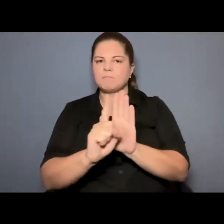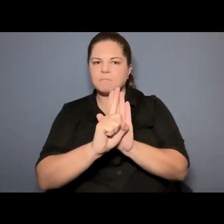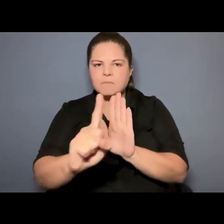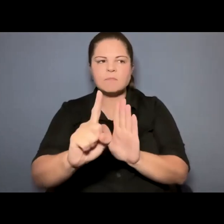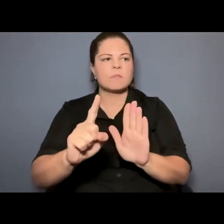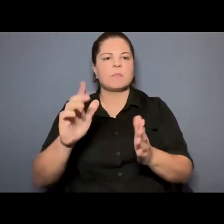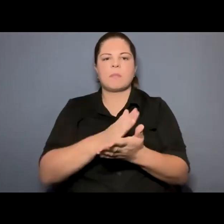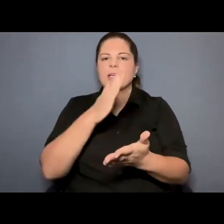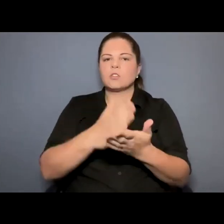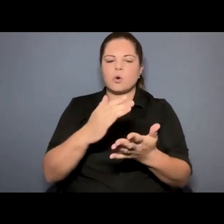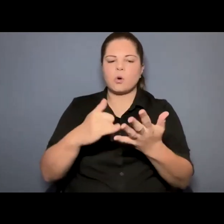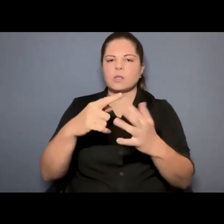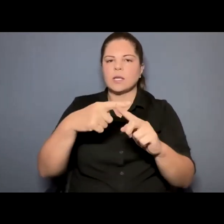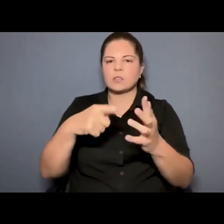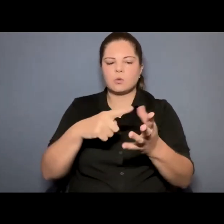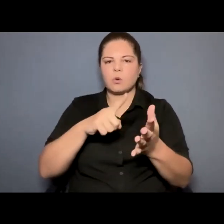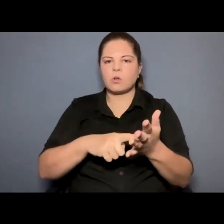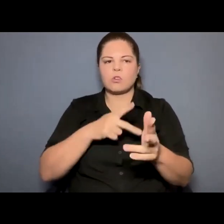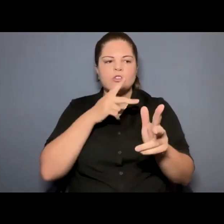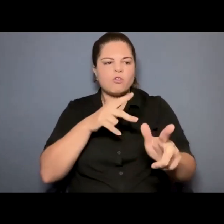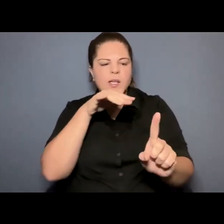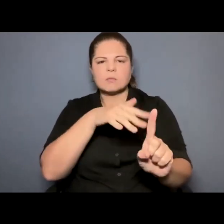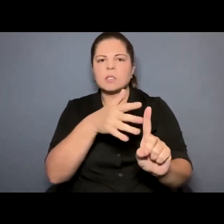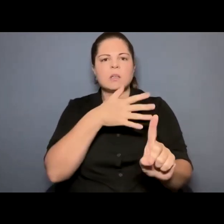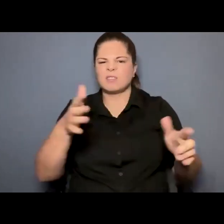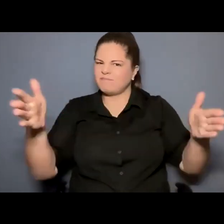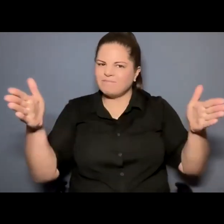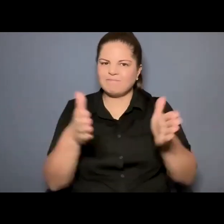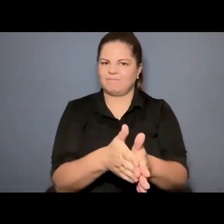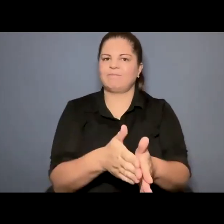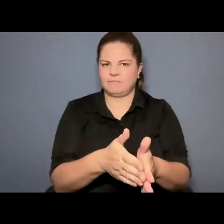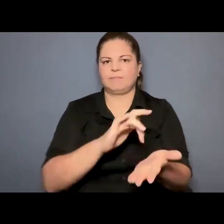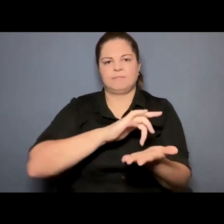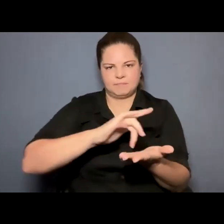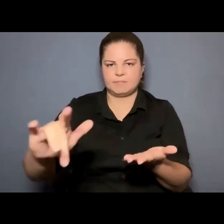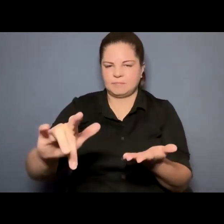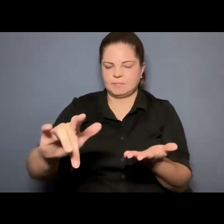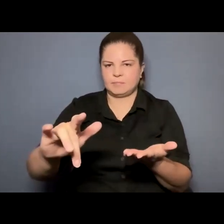harassment and associated behaviours. The session today, the first 15 minutes,